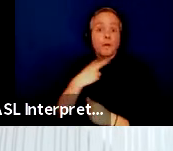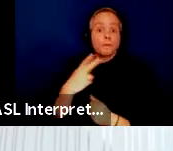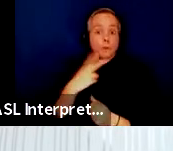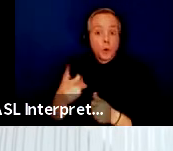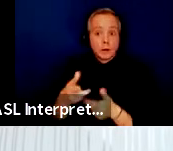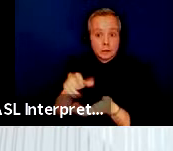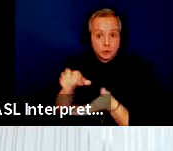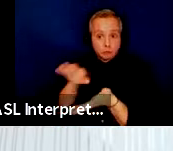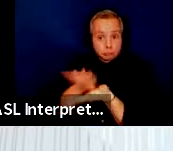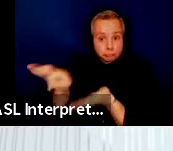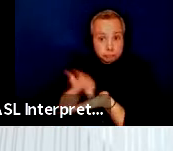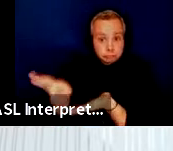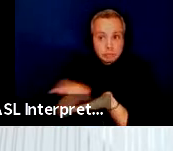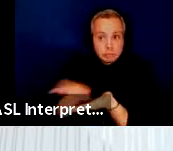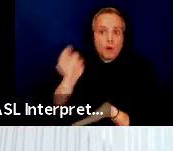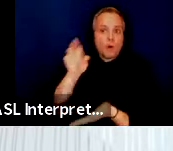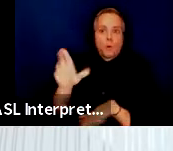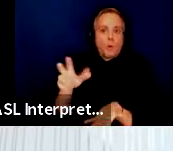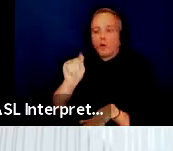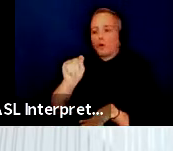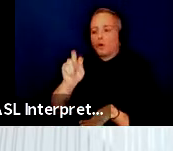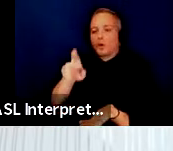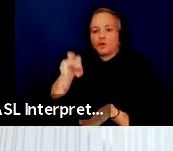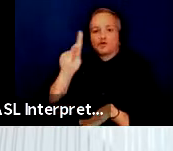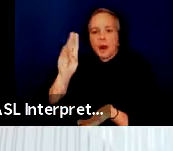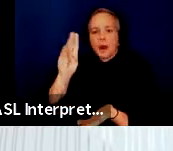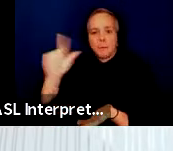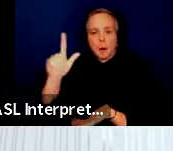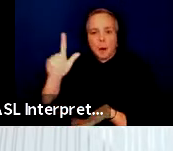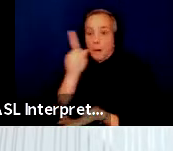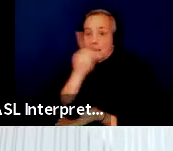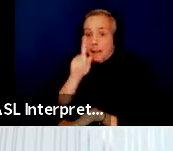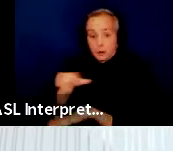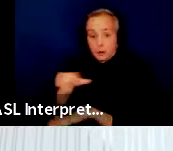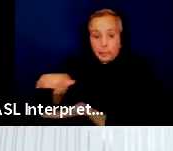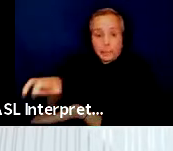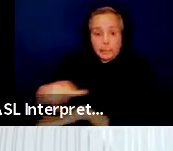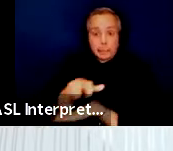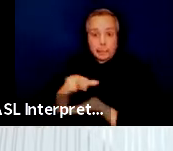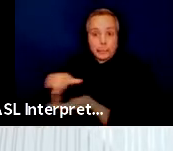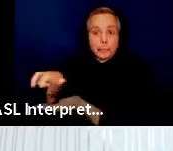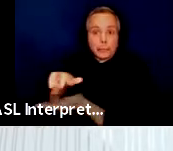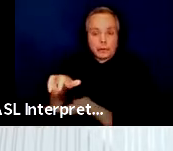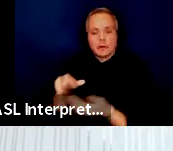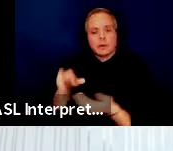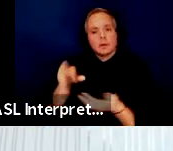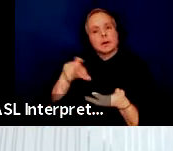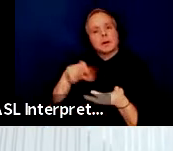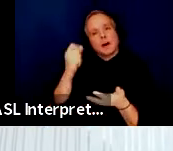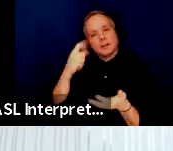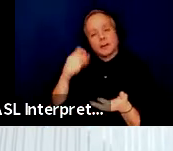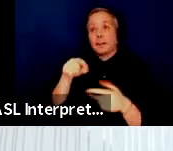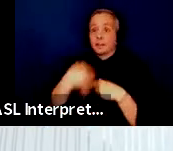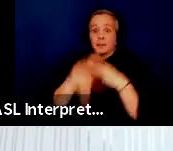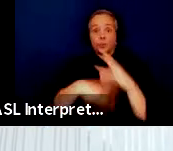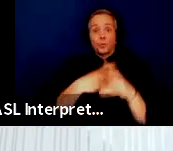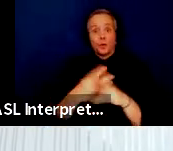TRACK BALL MOUSE. NOW THAT WE'RE LIVING IN A MUCH MORE VIRTUAL WORLD AND WORKPLACES ARE SEEING THE